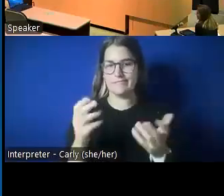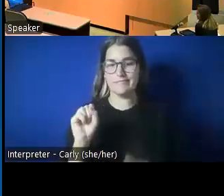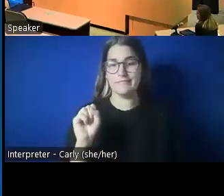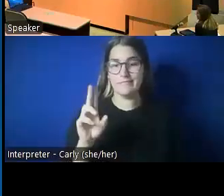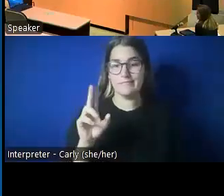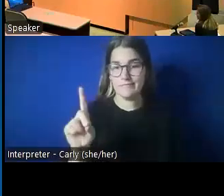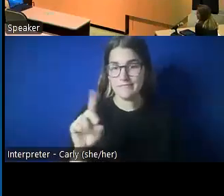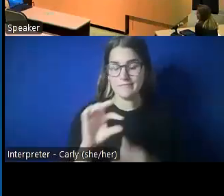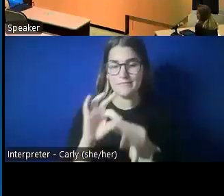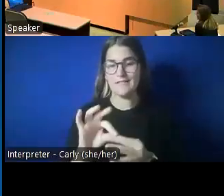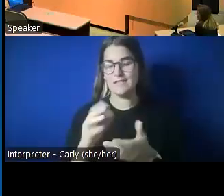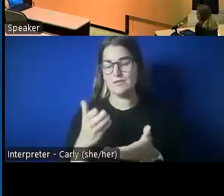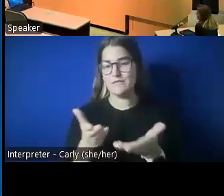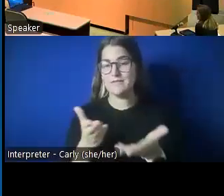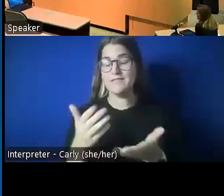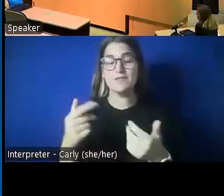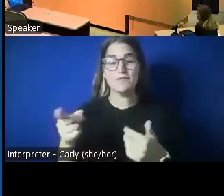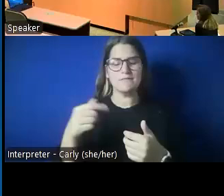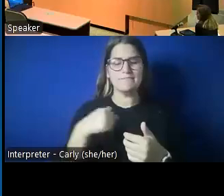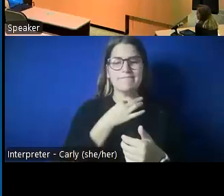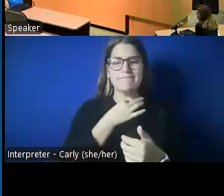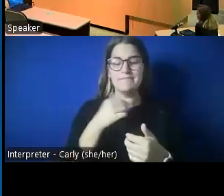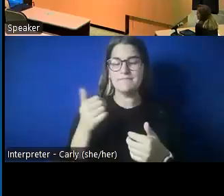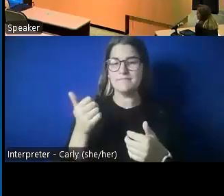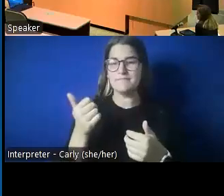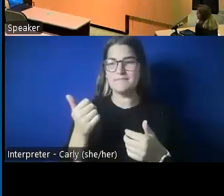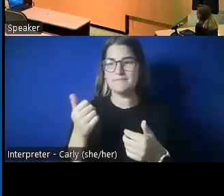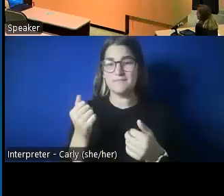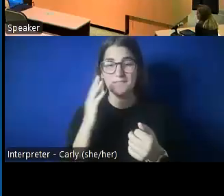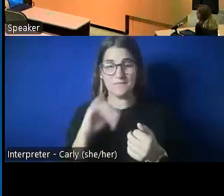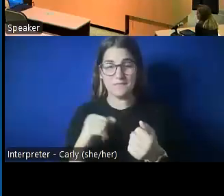someone struggles with that do you have a sense of the volume of patients that have some sort of